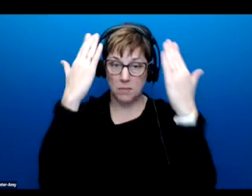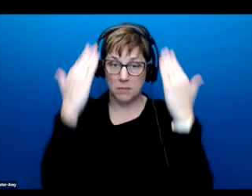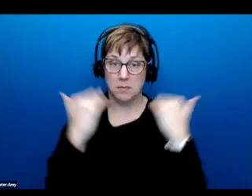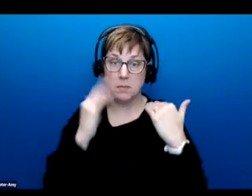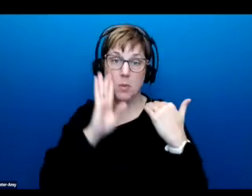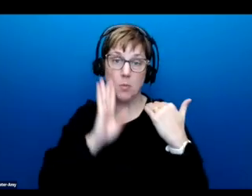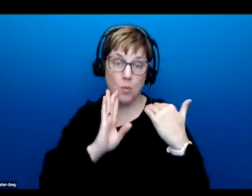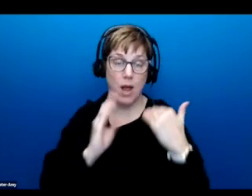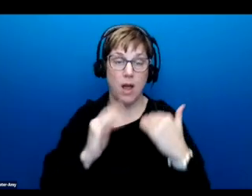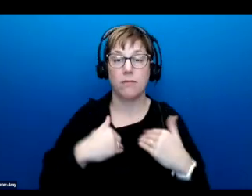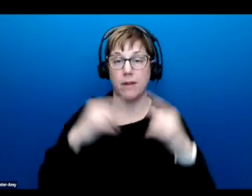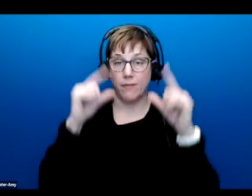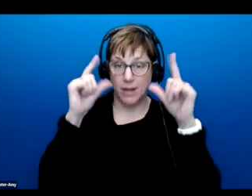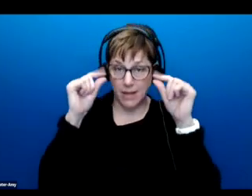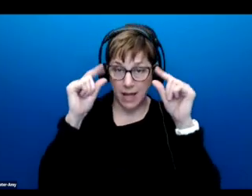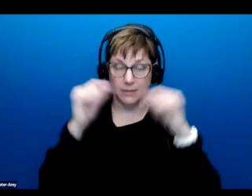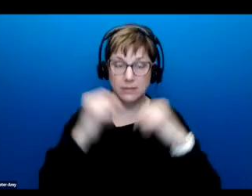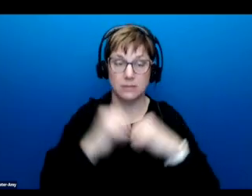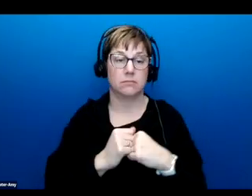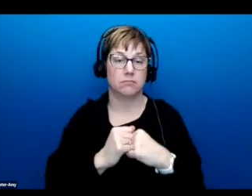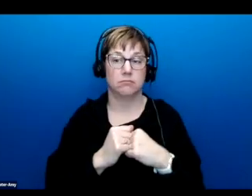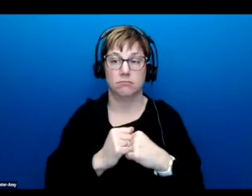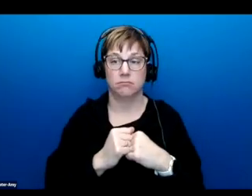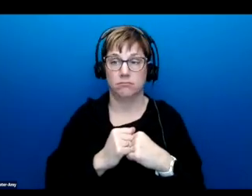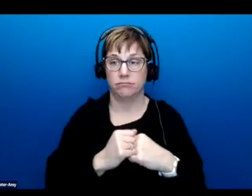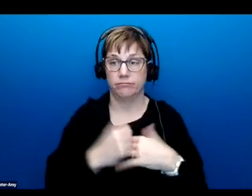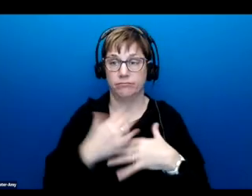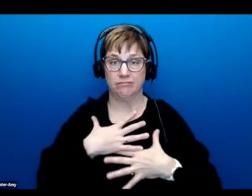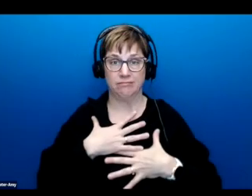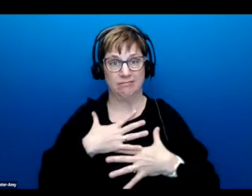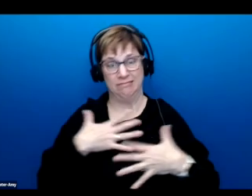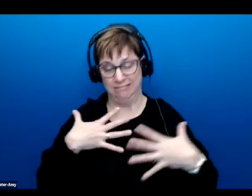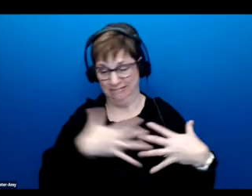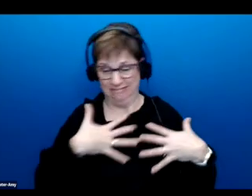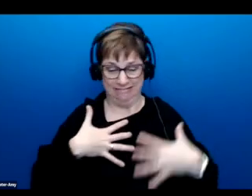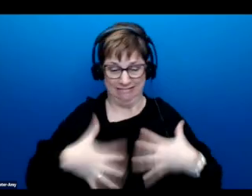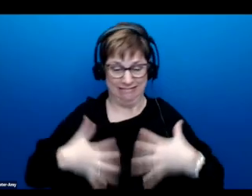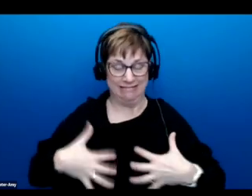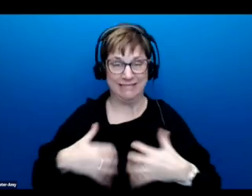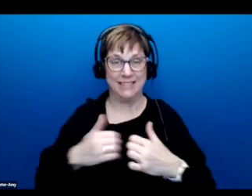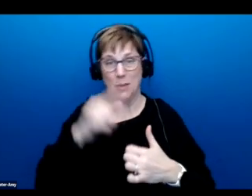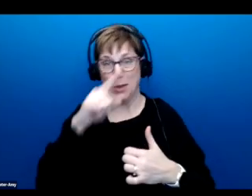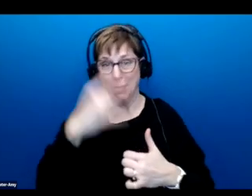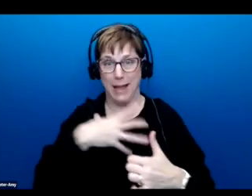wearing glasses and a full aggressive pattern going on with my black and white pattern shirt.